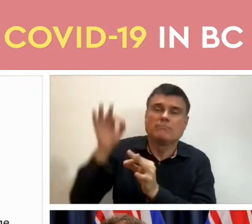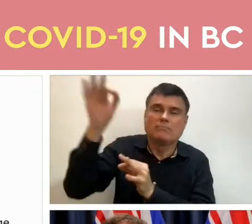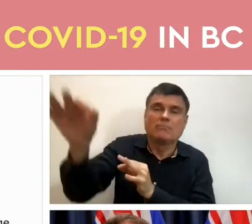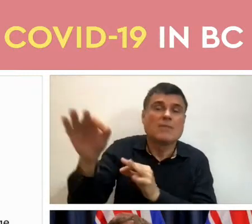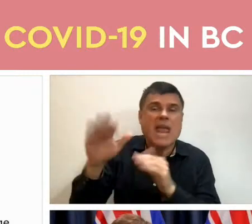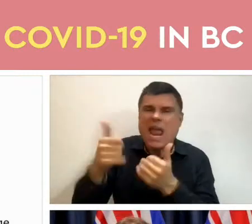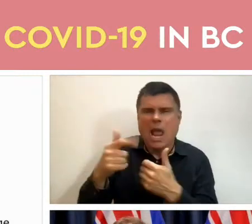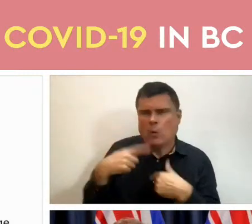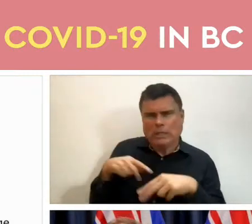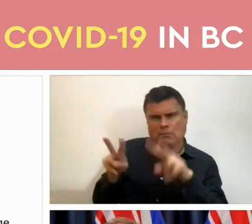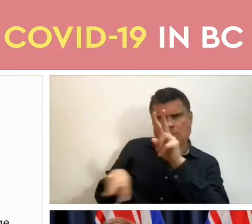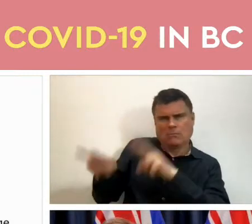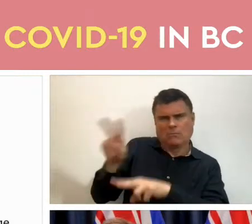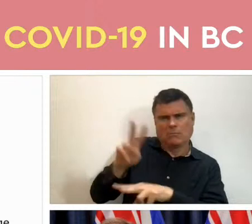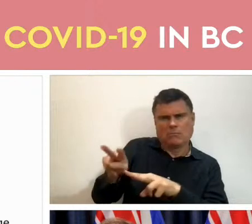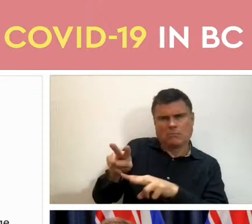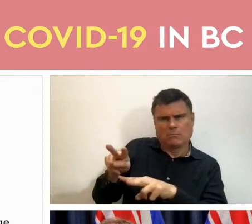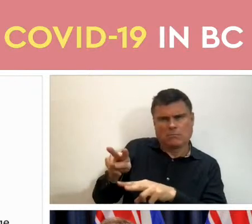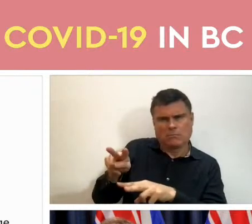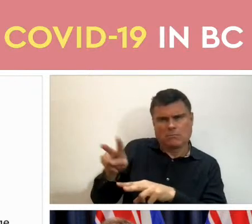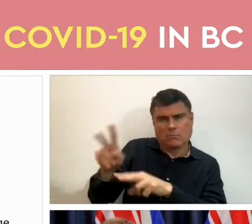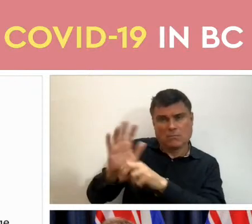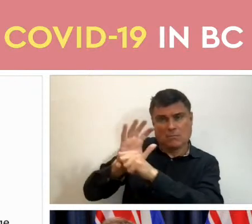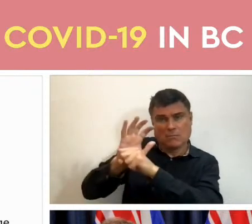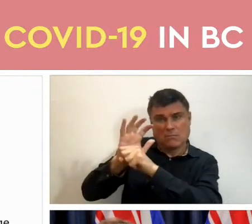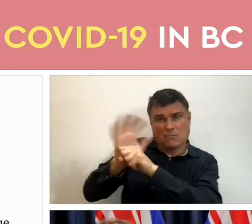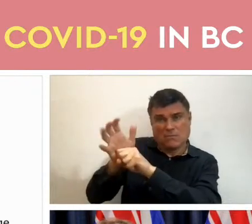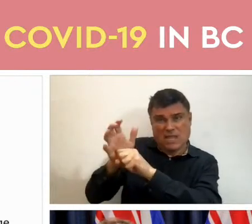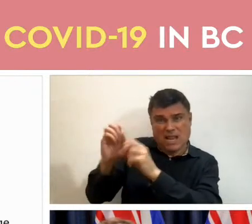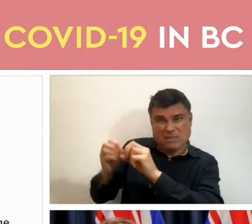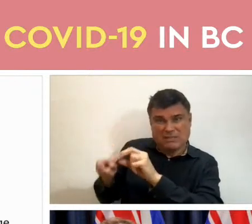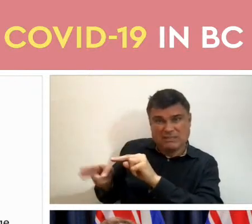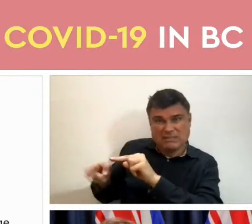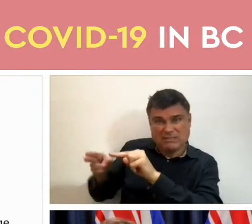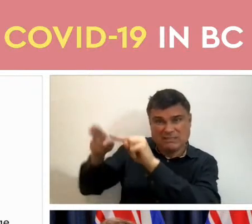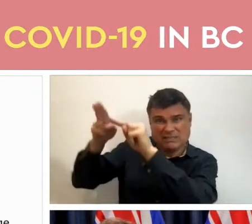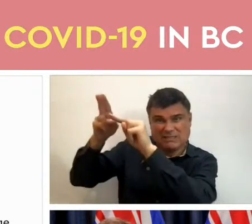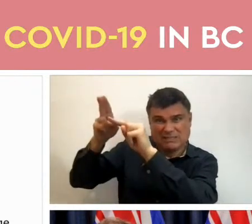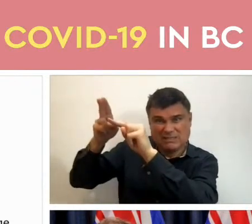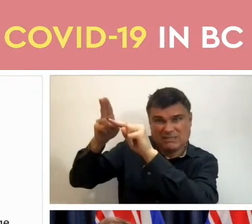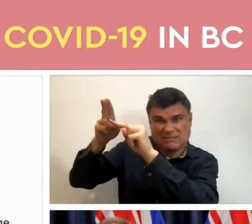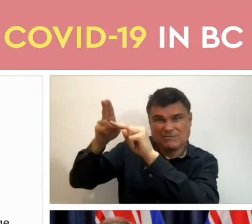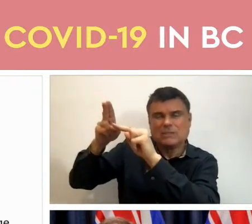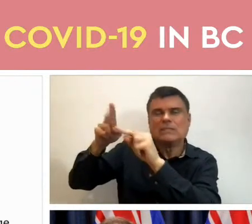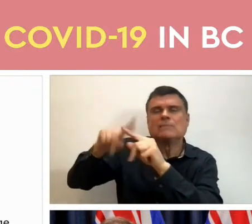throughout January and on a regional basis so we will be looking at all of the regions to